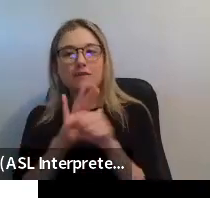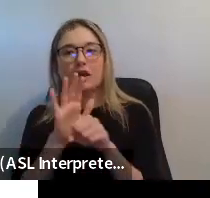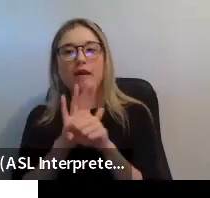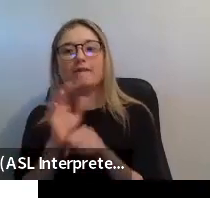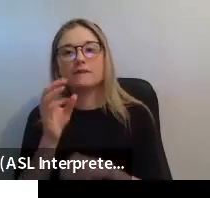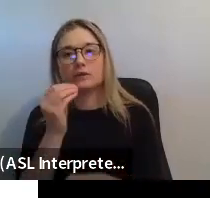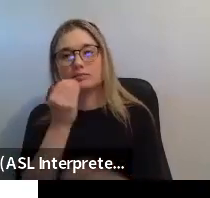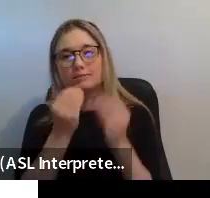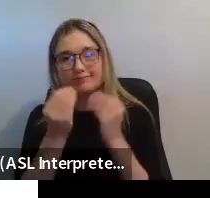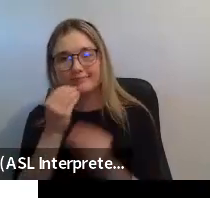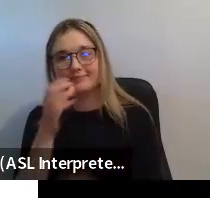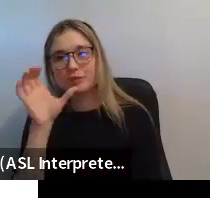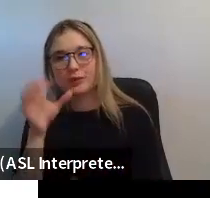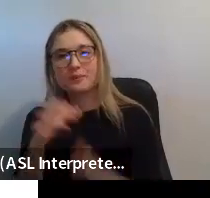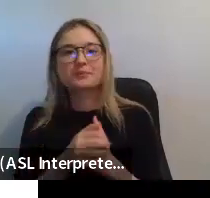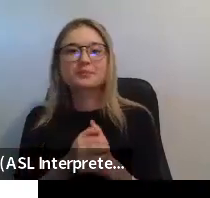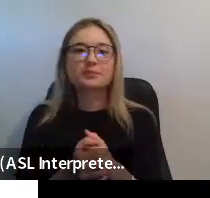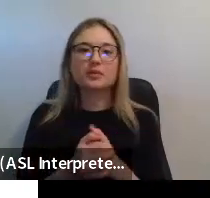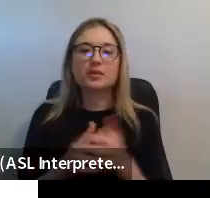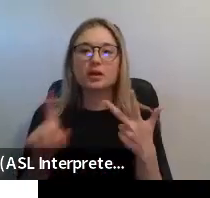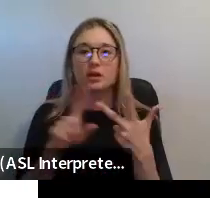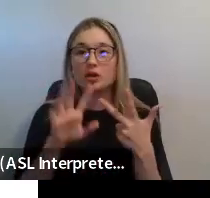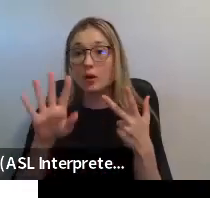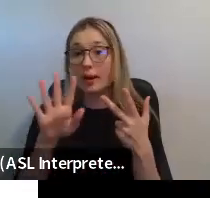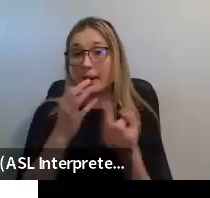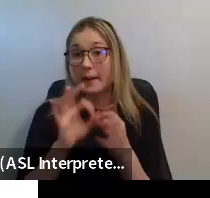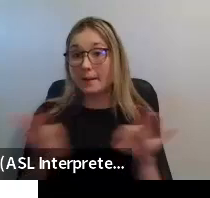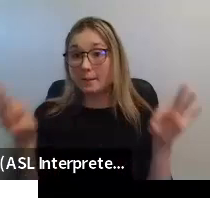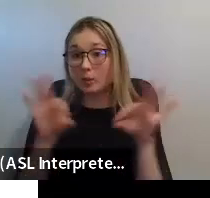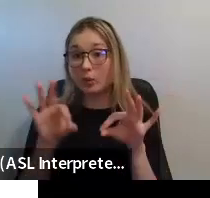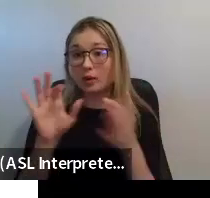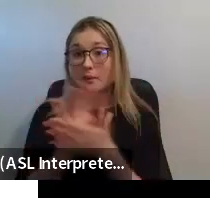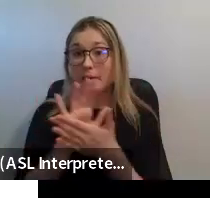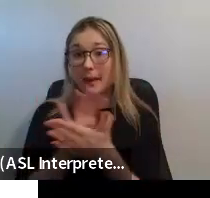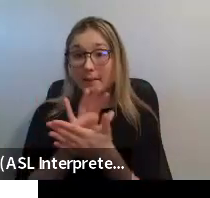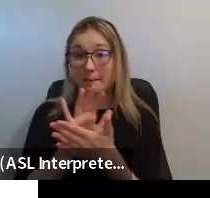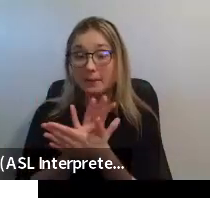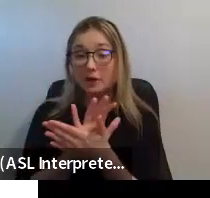Secure your important documents and your and sufficient amount of medications.